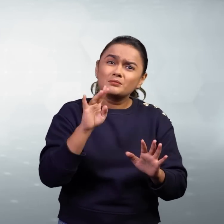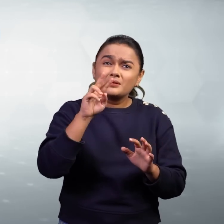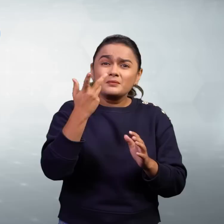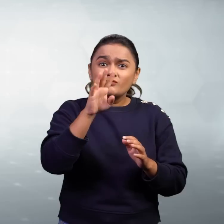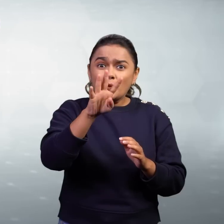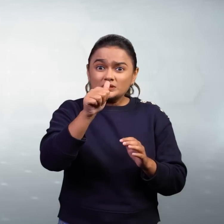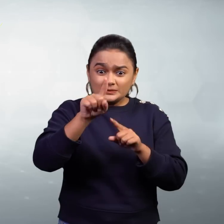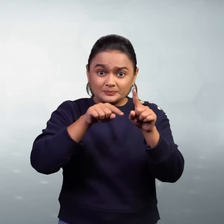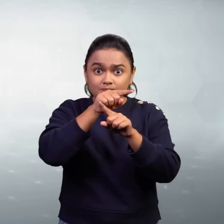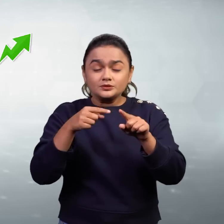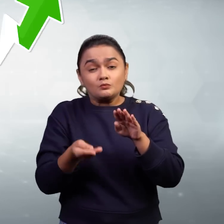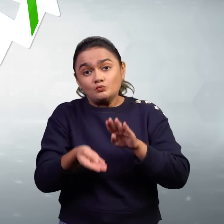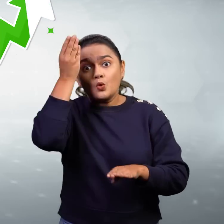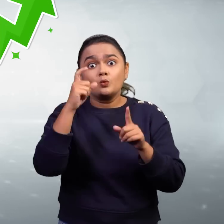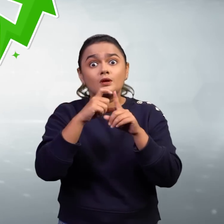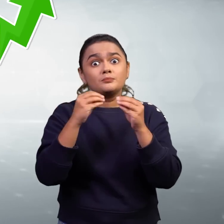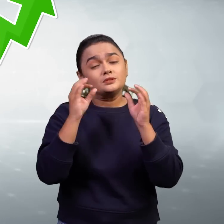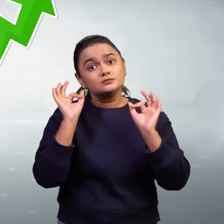They are expecting a nearly 46% increase.